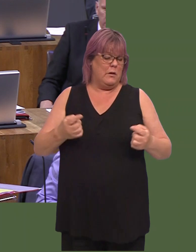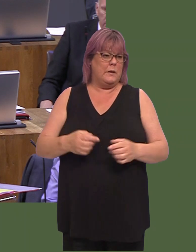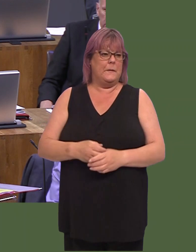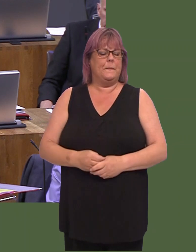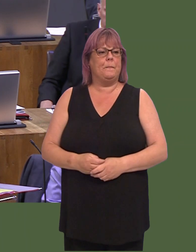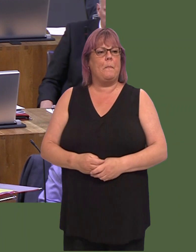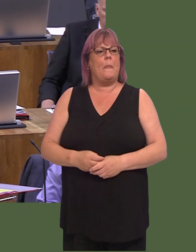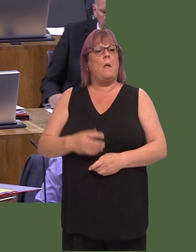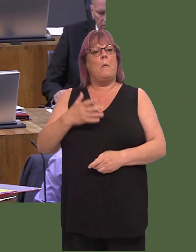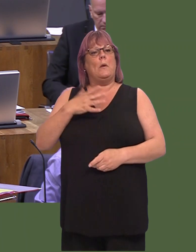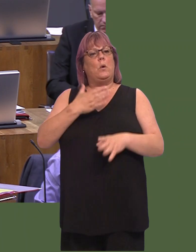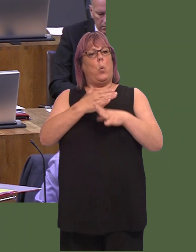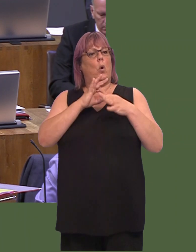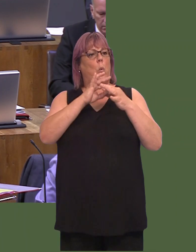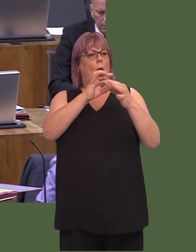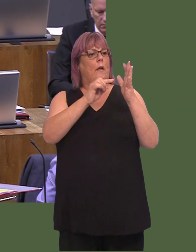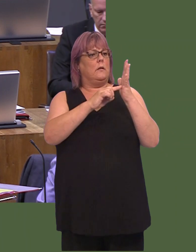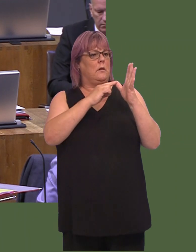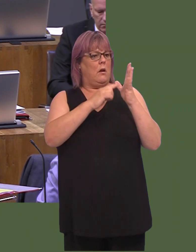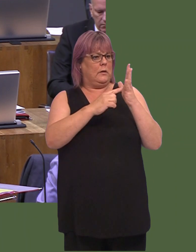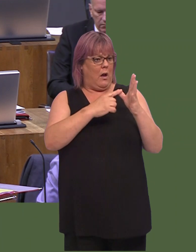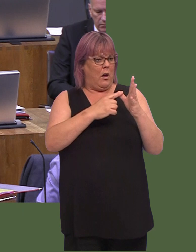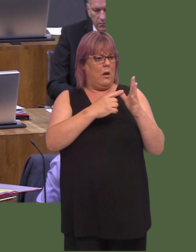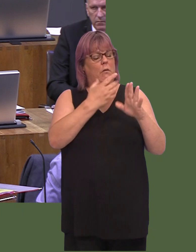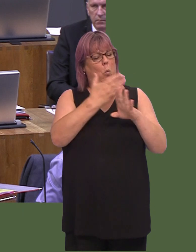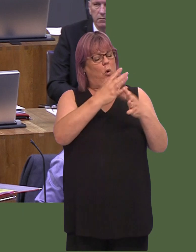But we want to make sure that we work with Tataóand Tata have been doing this anyway